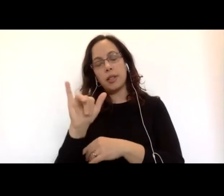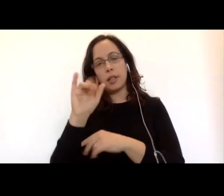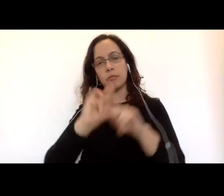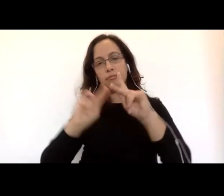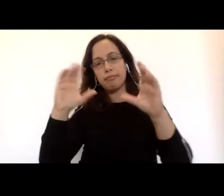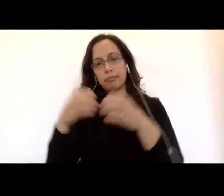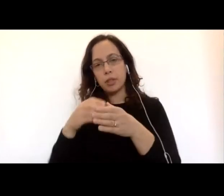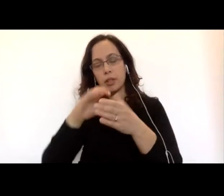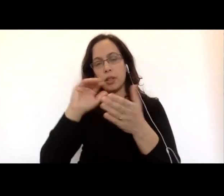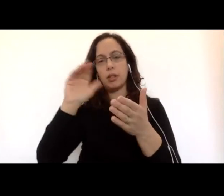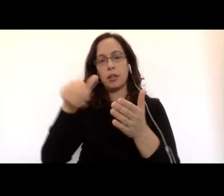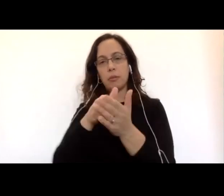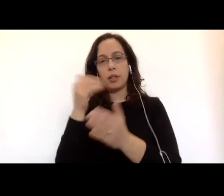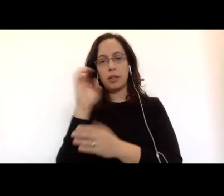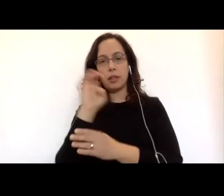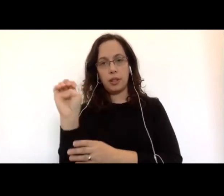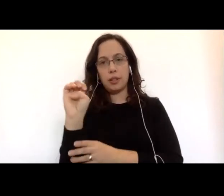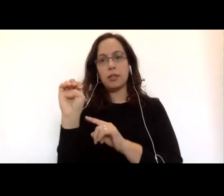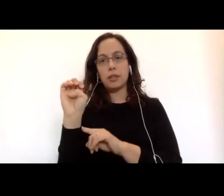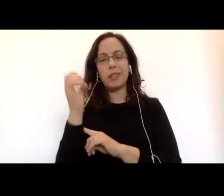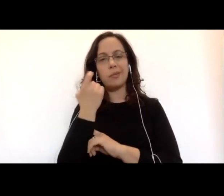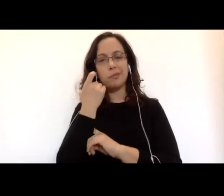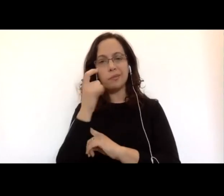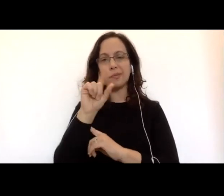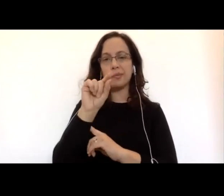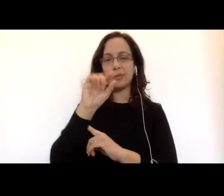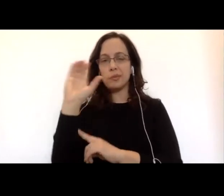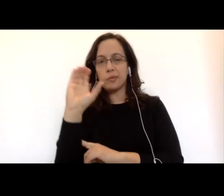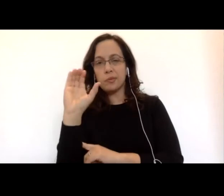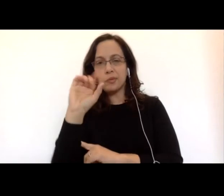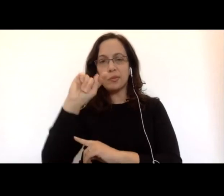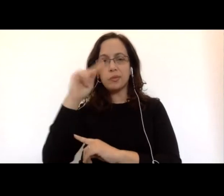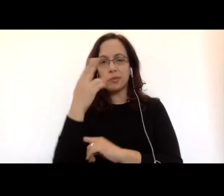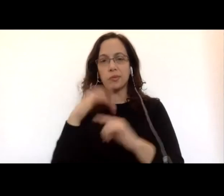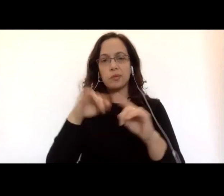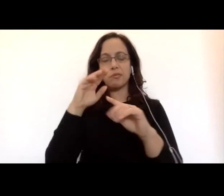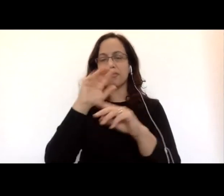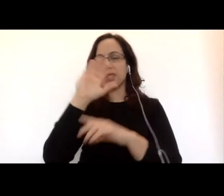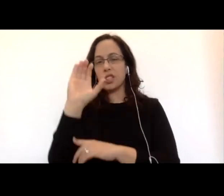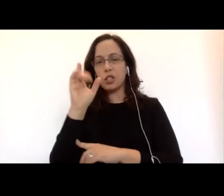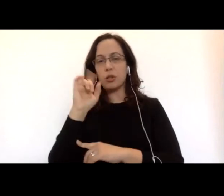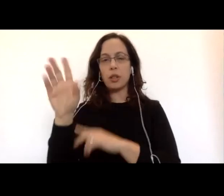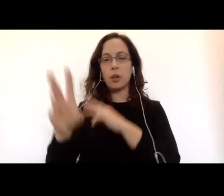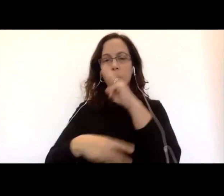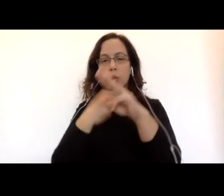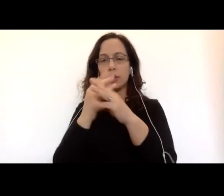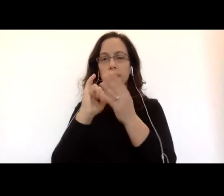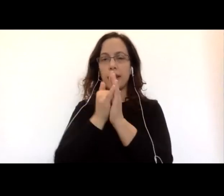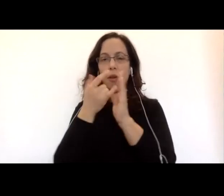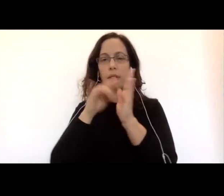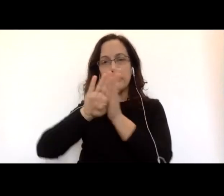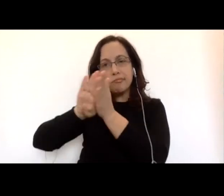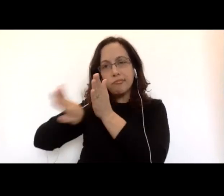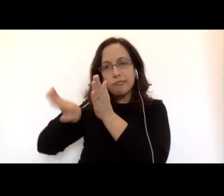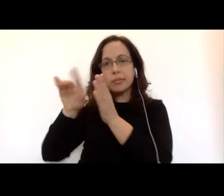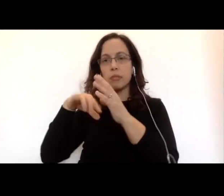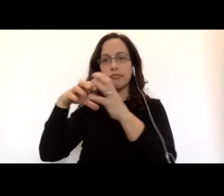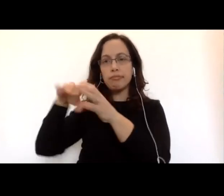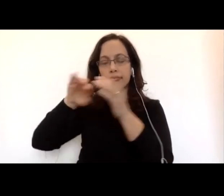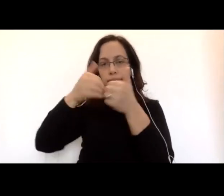uh in the 20th century Arab world and the ways that they've been marginalized um in the Middle